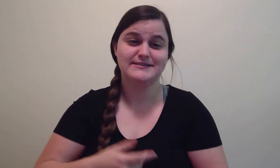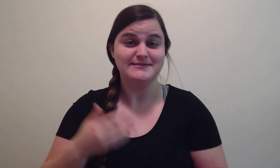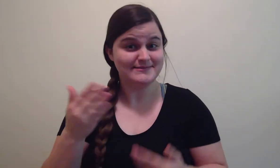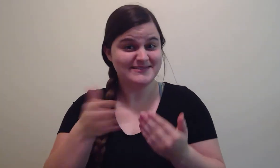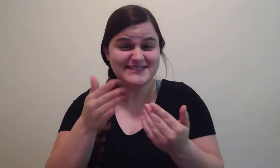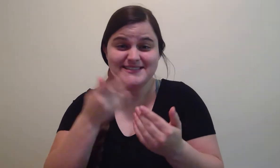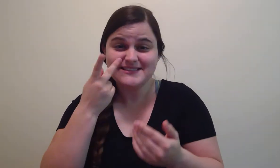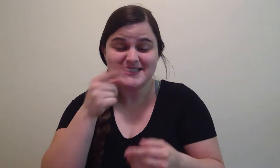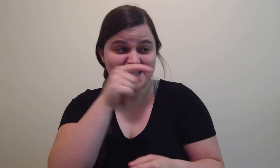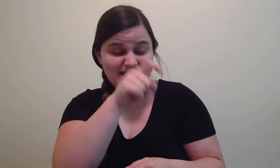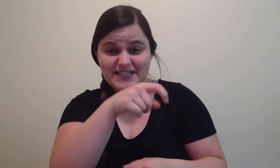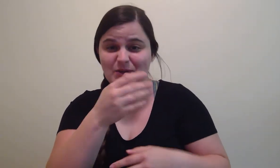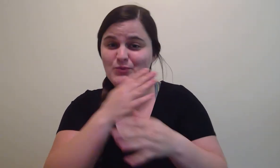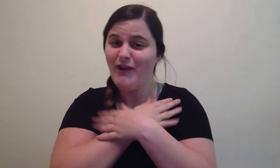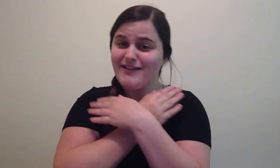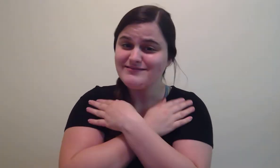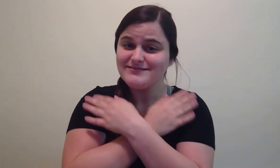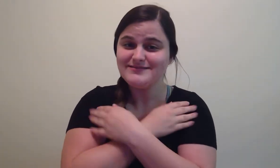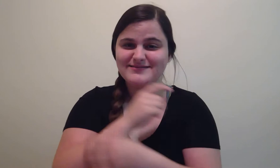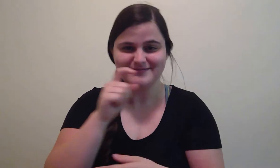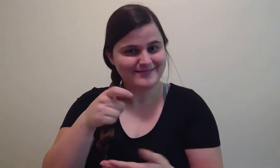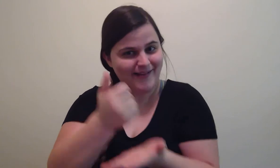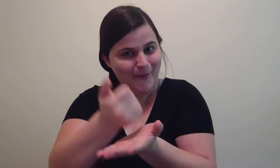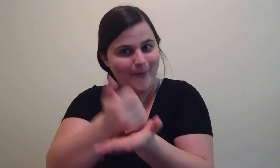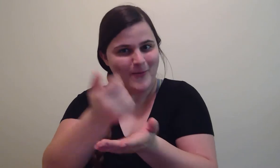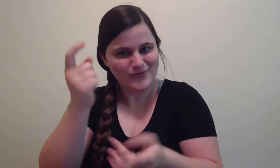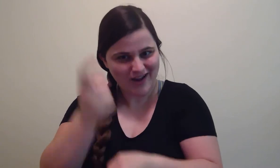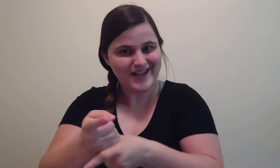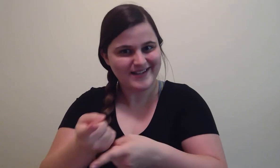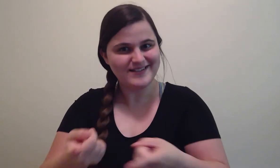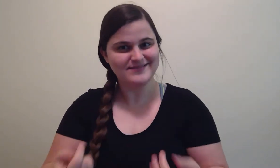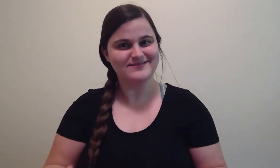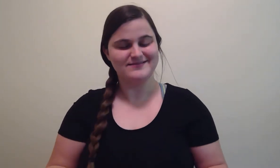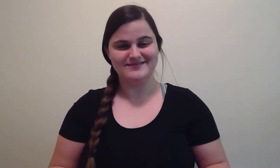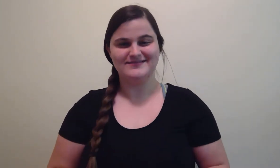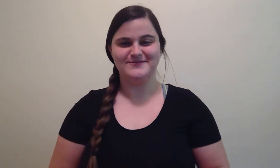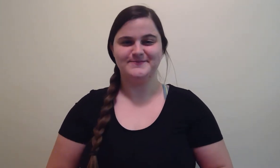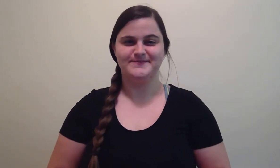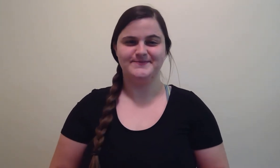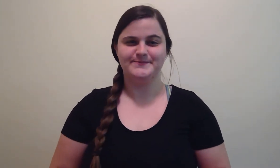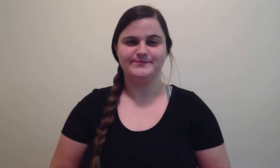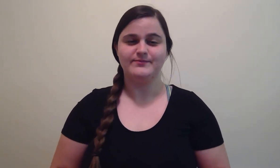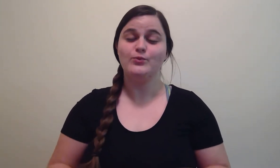It was easy to see that he needed a rest. He needed some juice! Something.